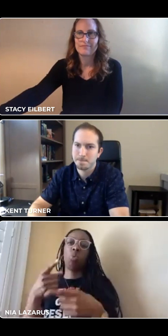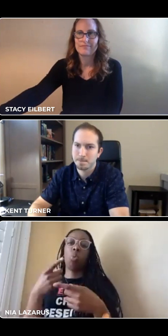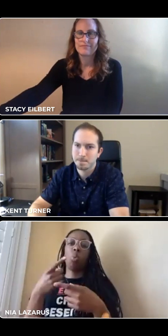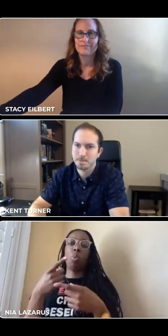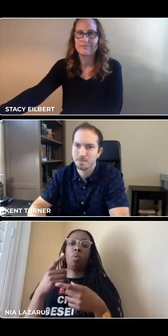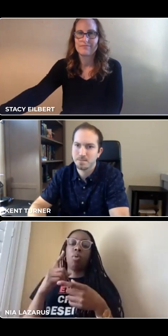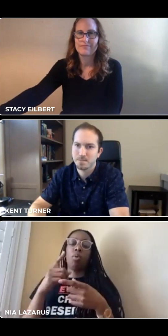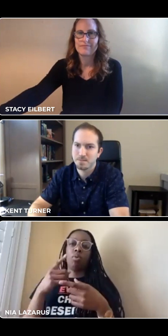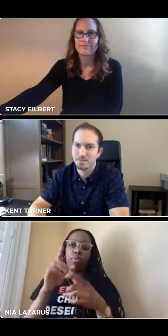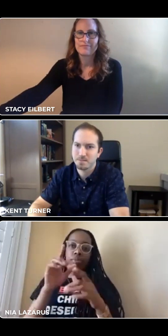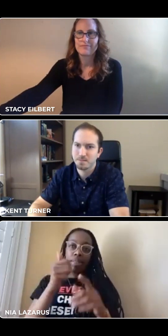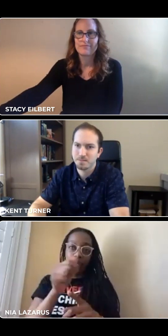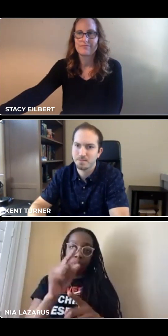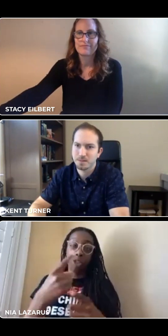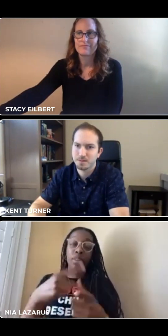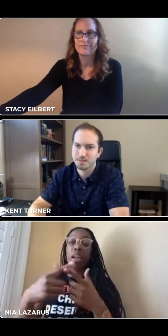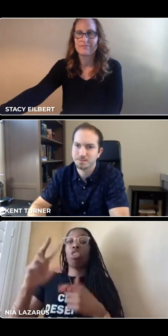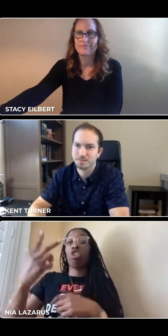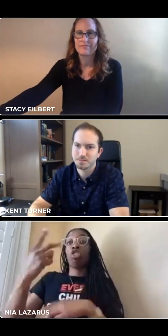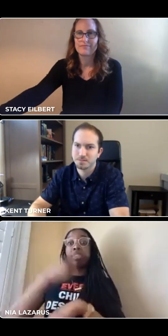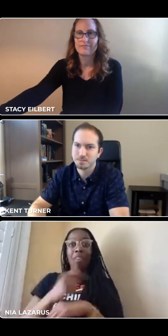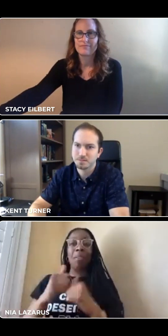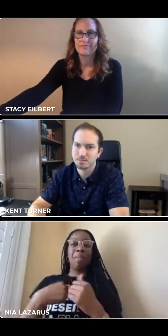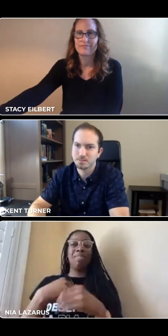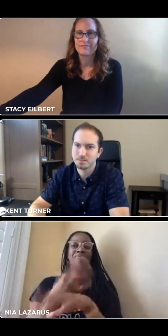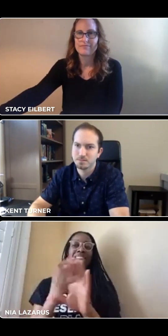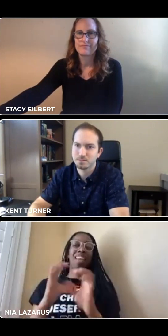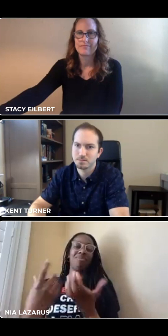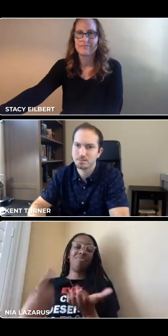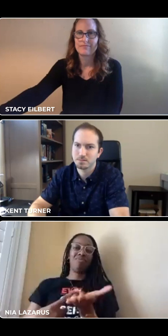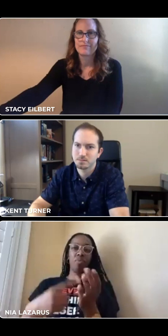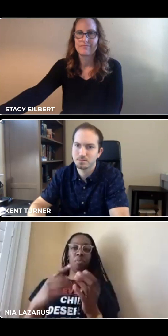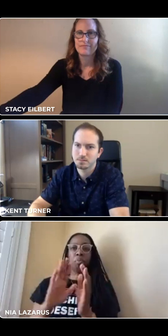they can digest it that first day, see it again the second day, and then by the third